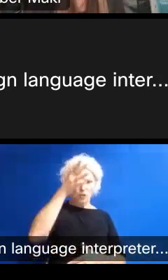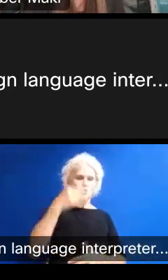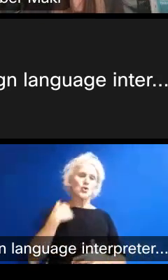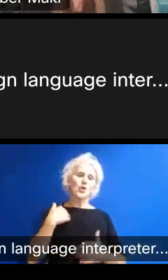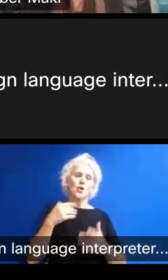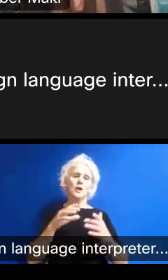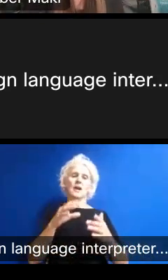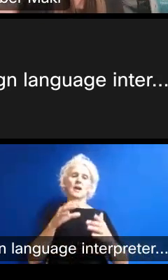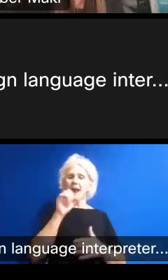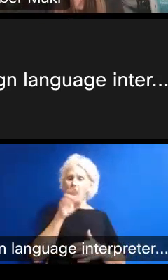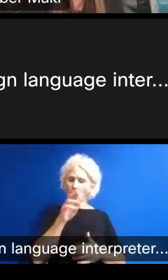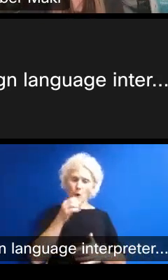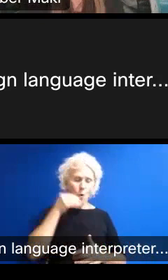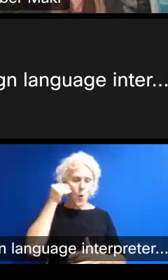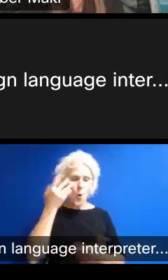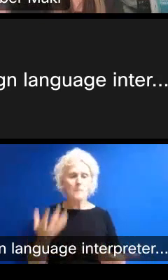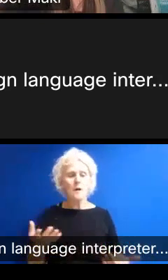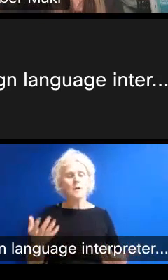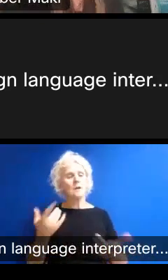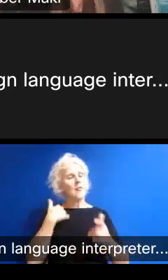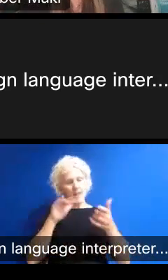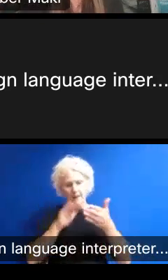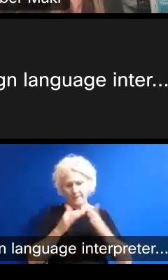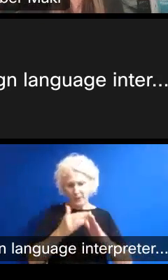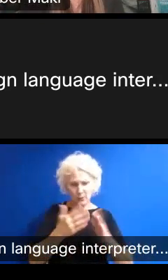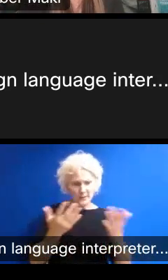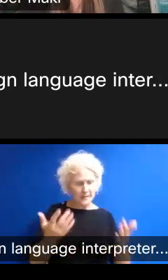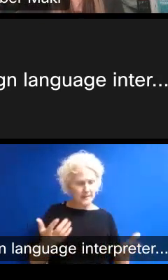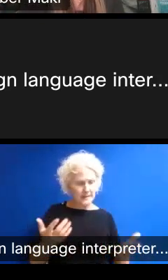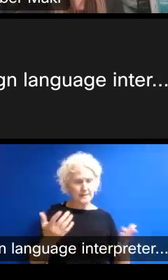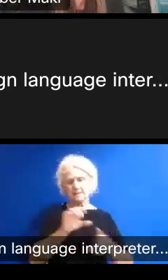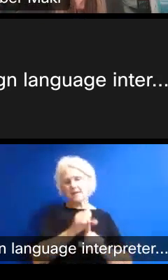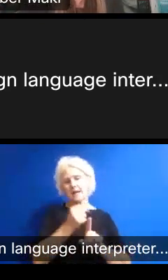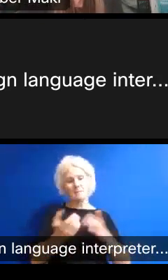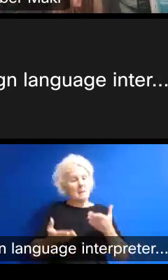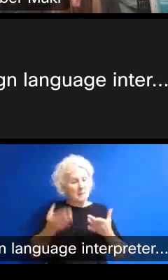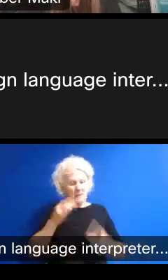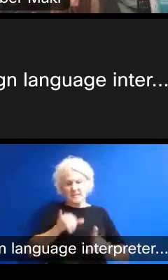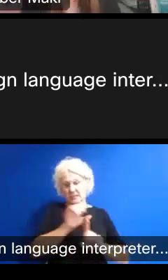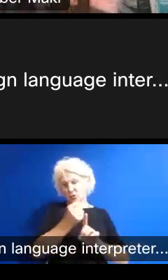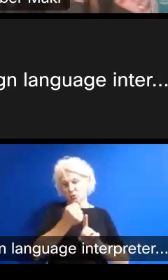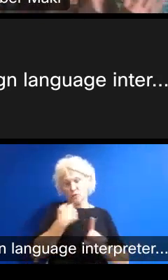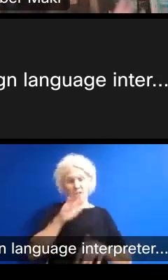are terminated in a community setting, maybe they're having issues at work, so it goes to